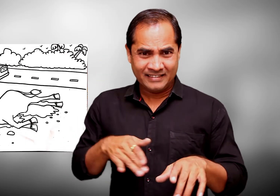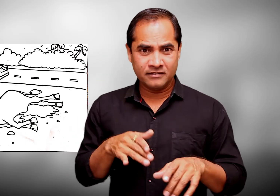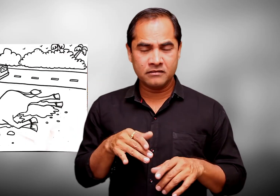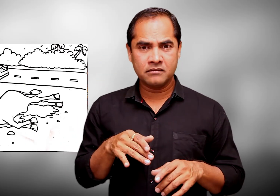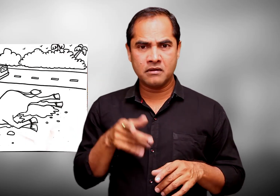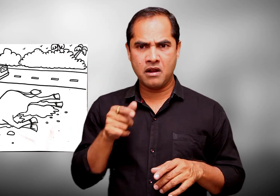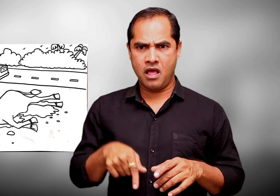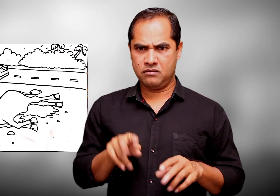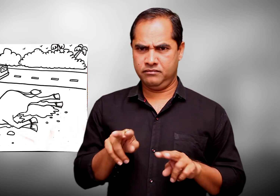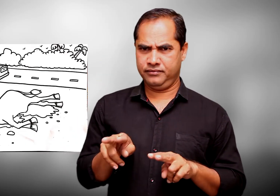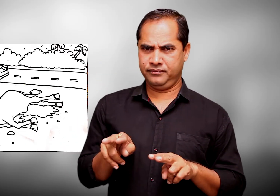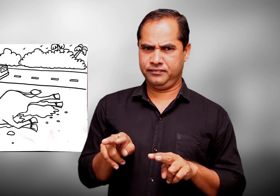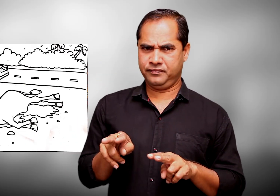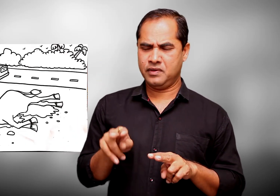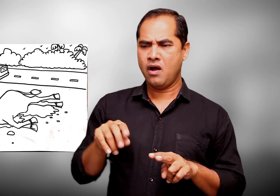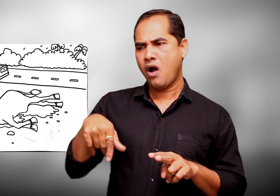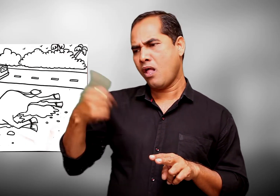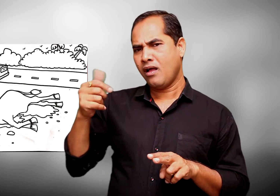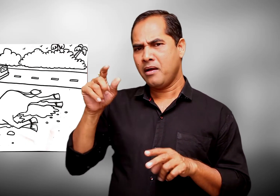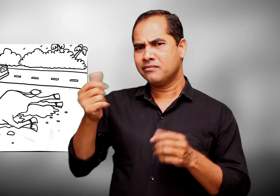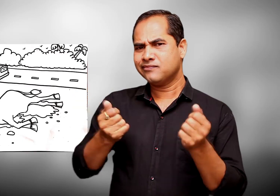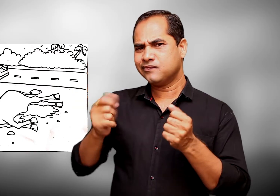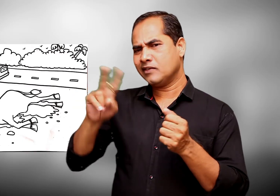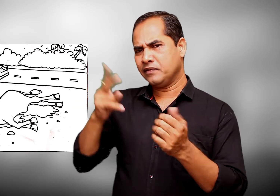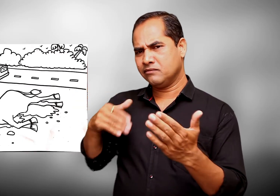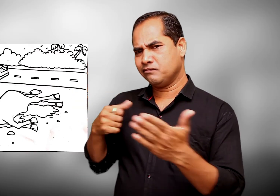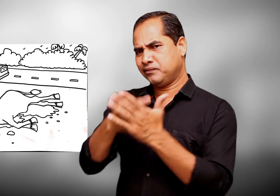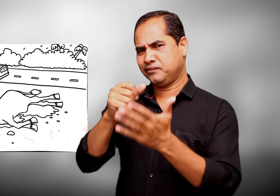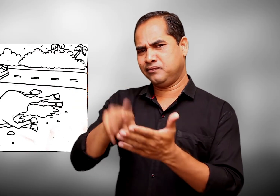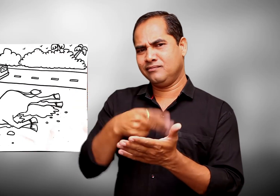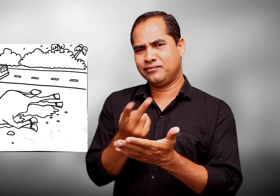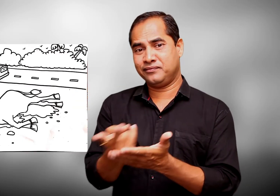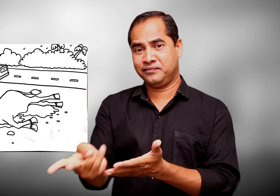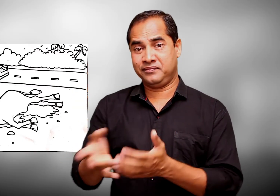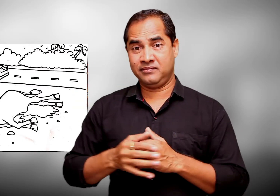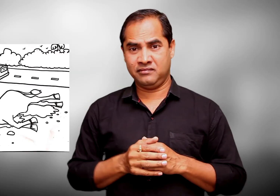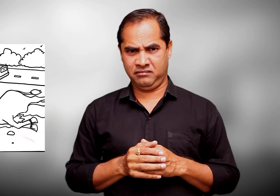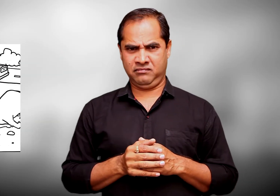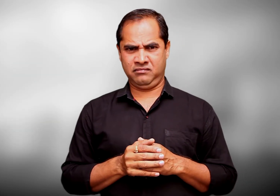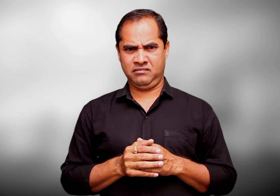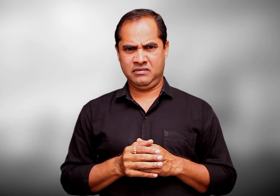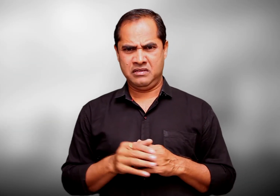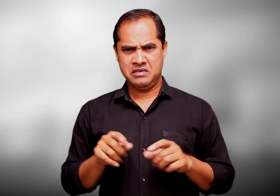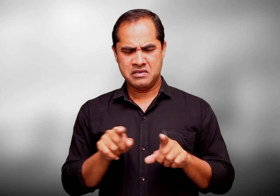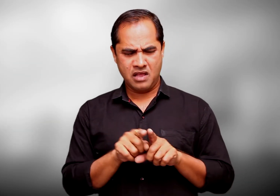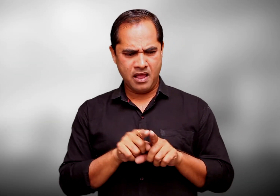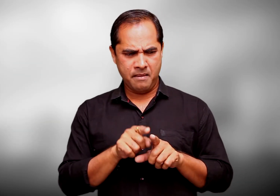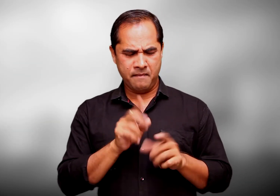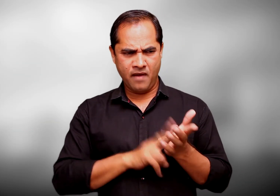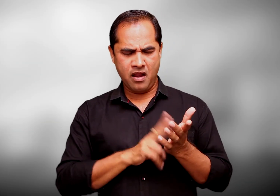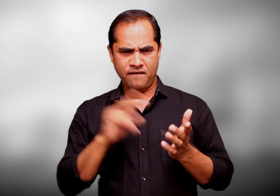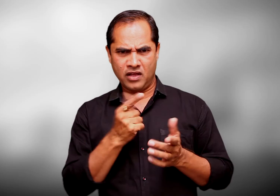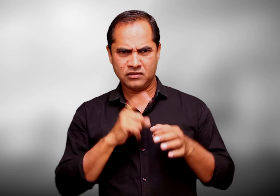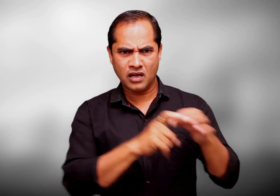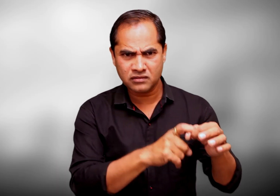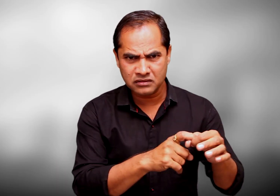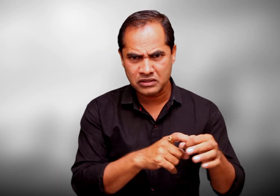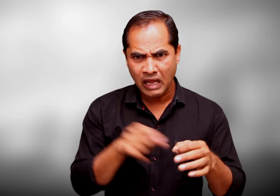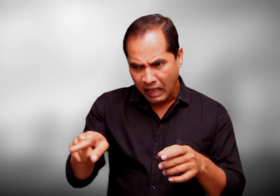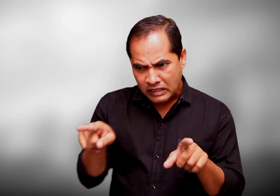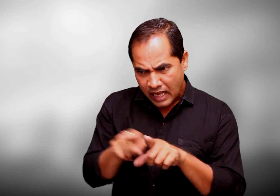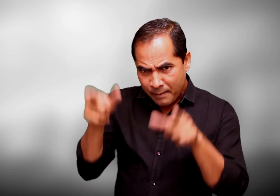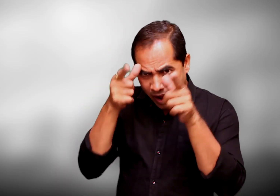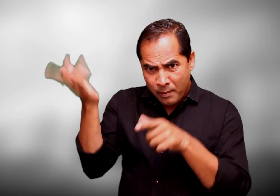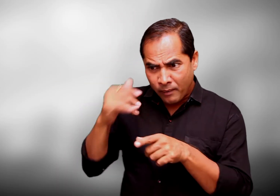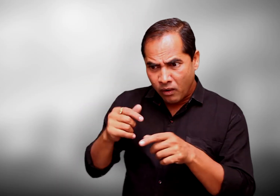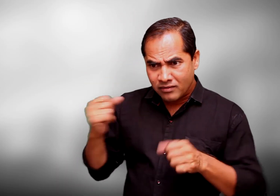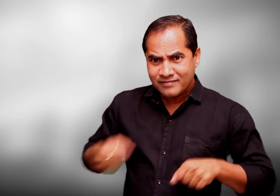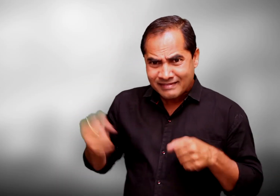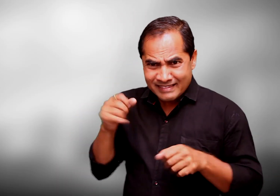fast-moving vehicle. 'Isn't that the same cow that ran in front of the bus on our